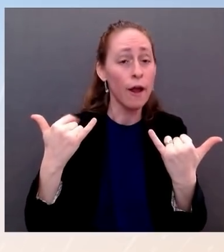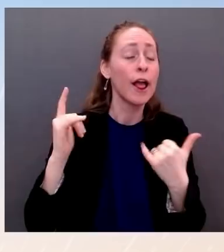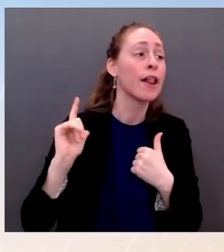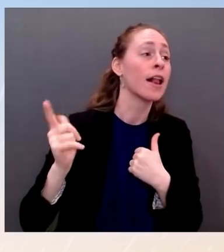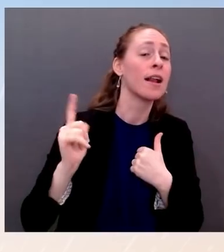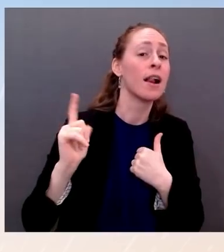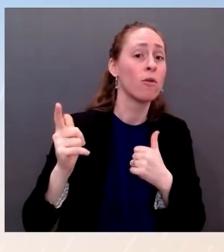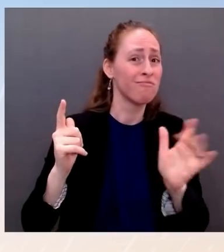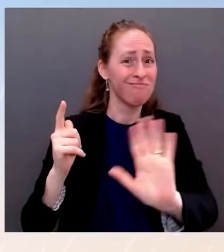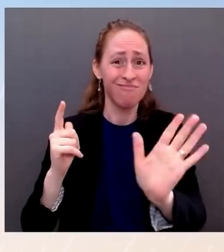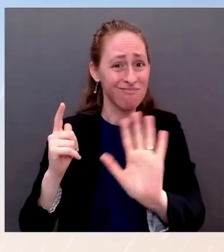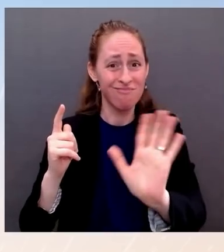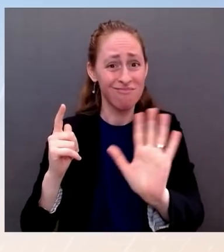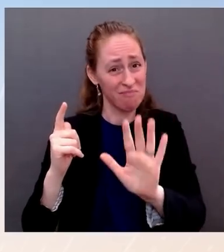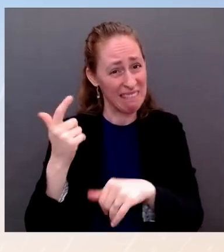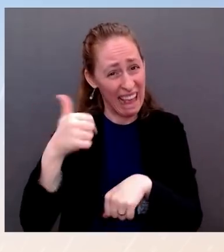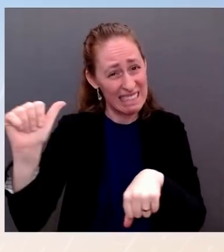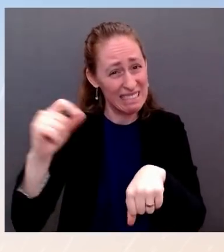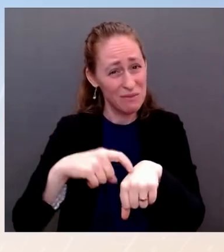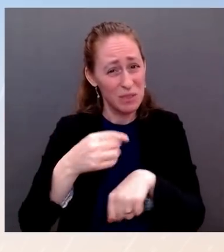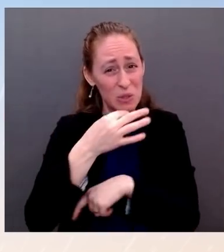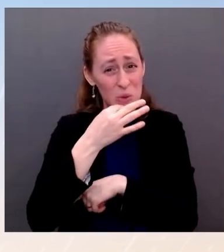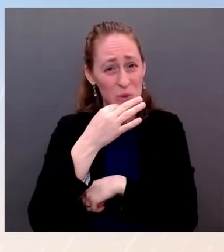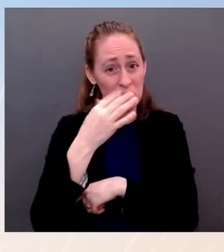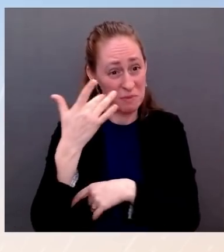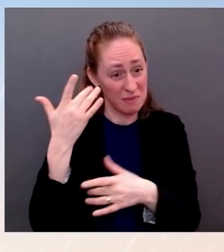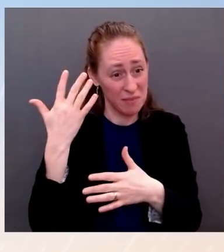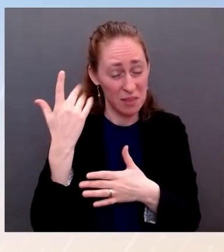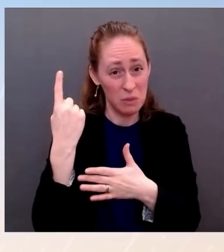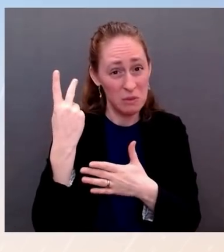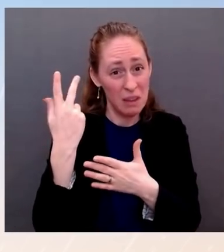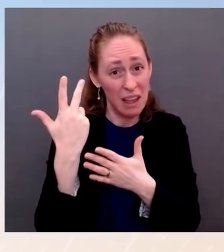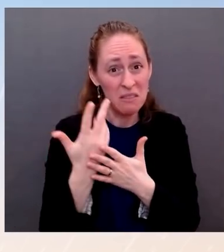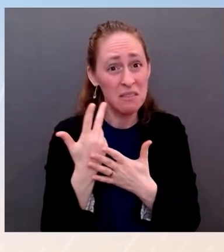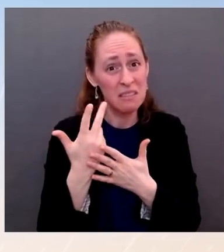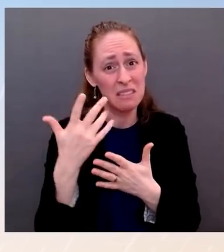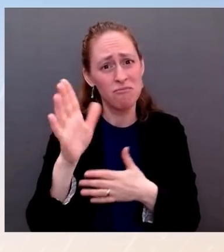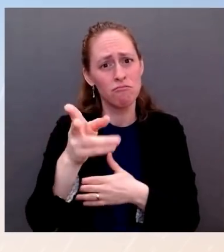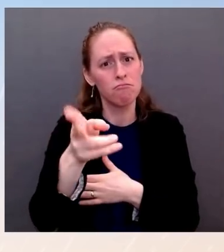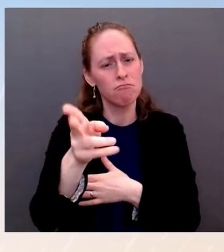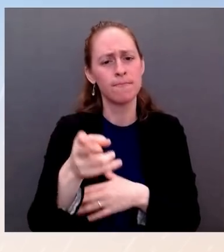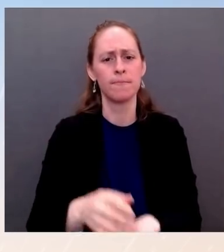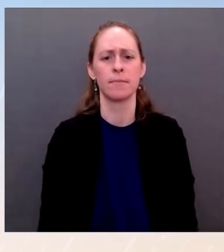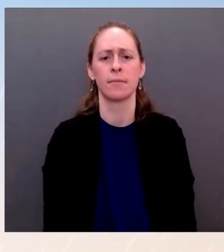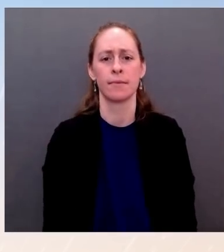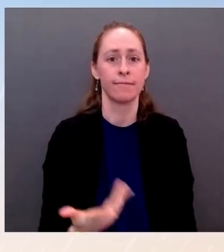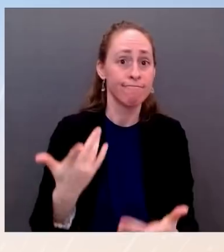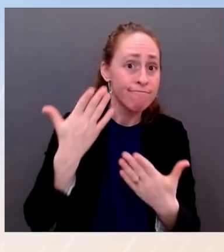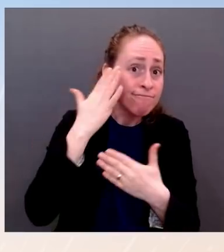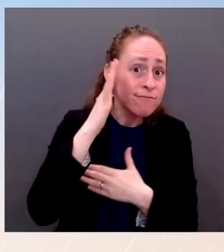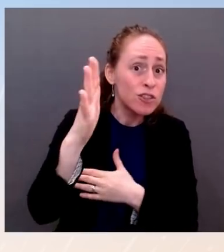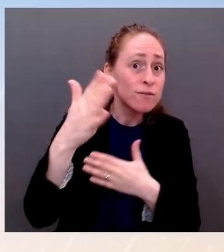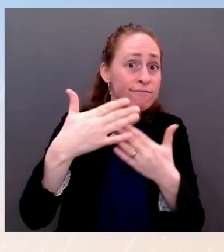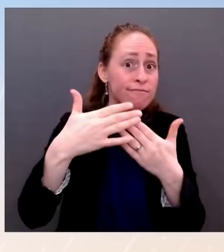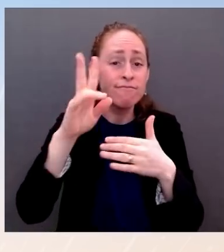We don't know exactly what is going to happen. But the risk is now high enough and the threat is now immediate enough